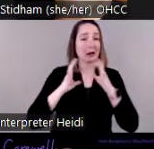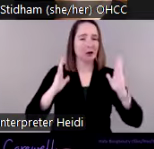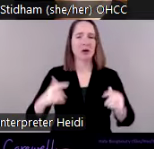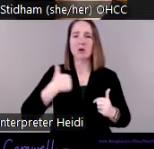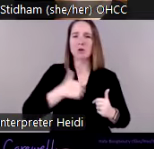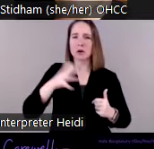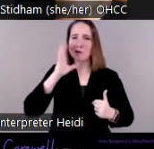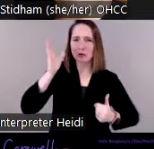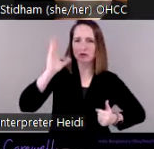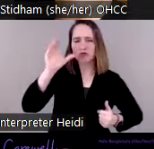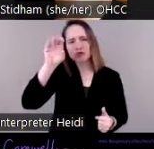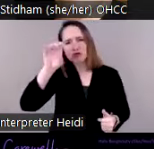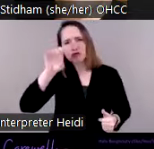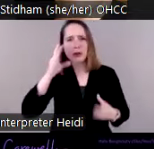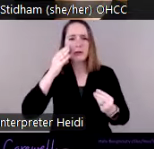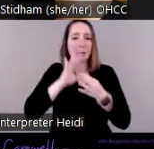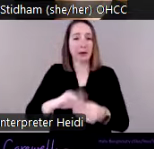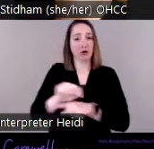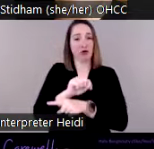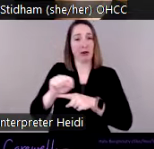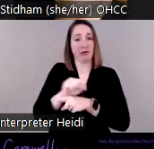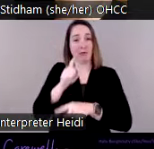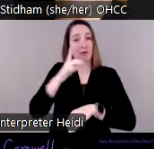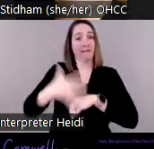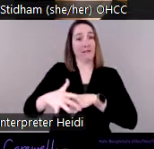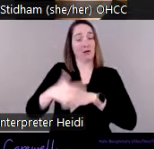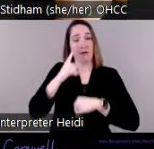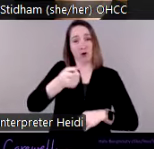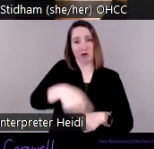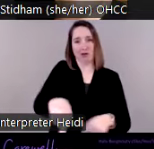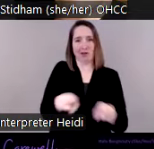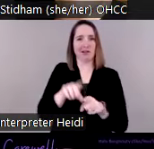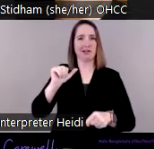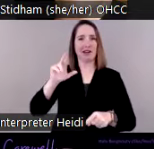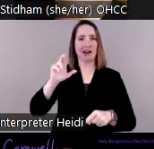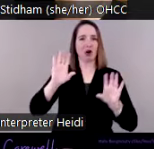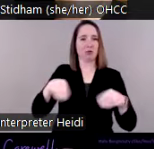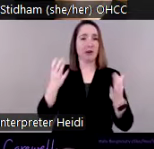presenting about the trainings that are